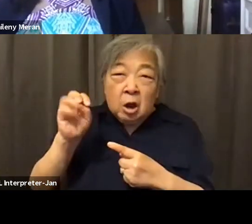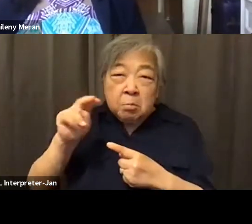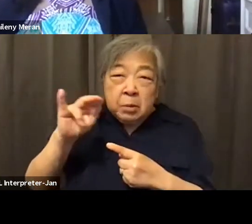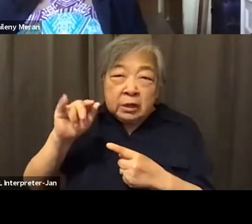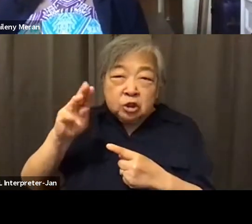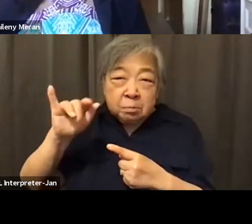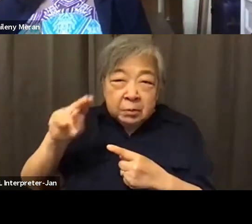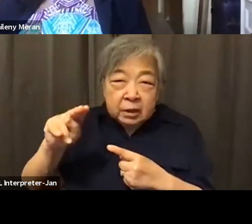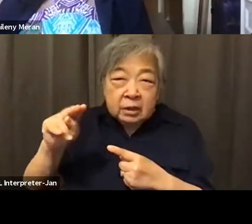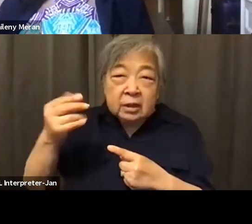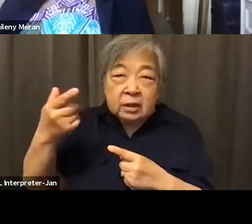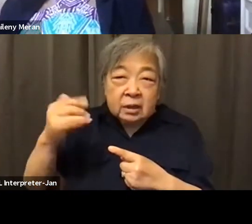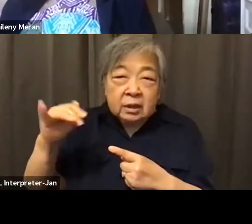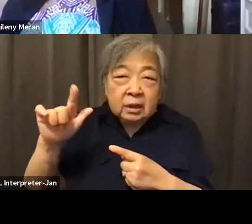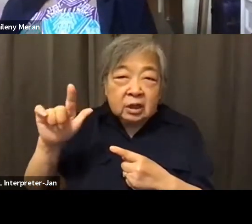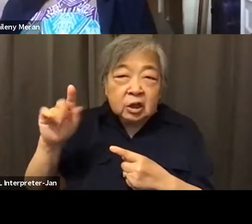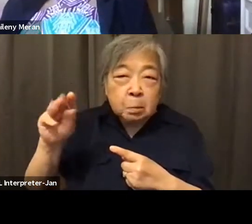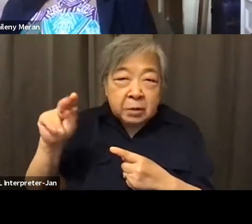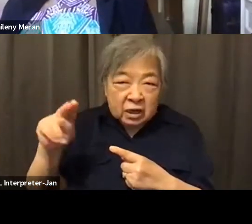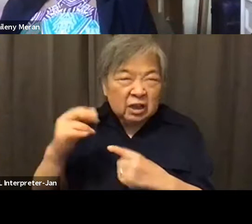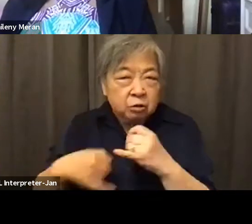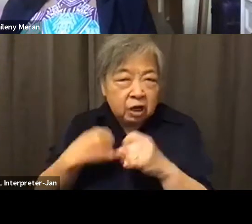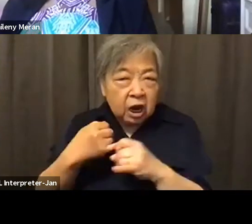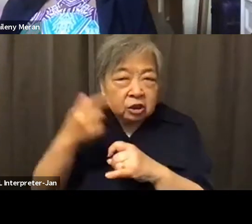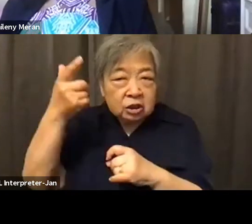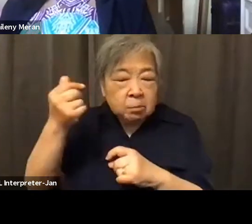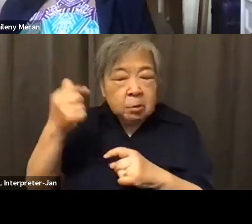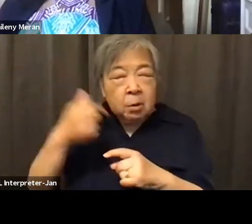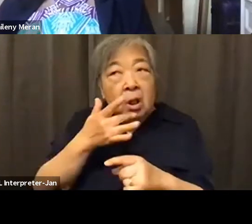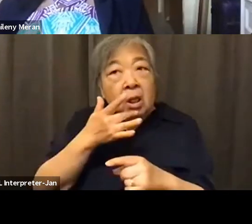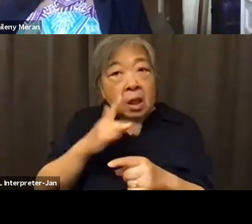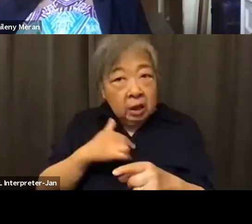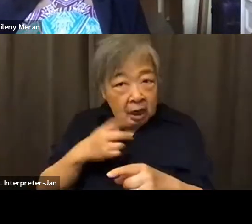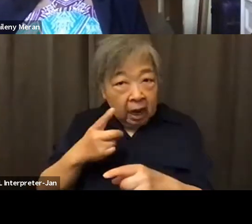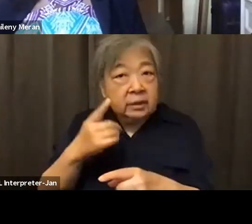program which I was so thankful to receive.